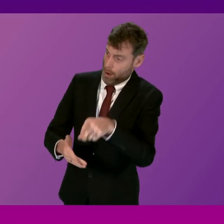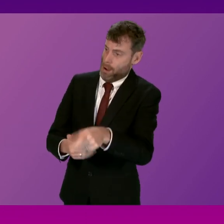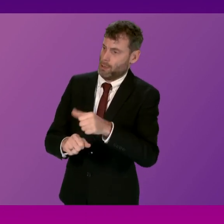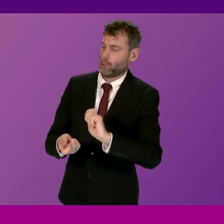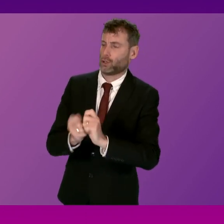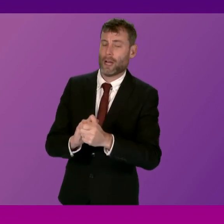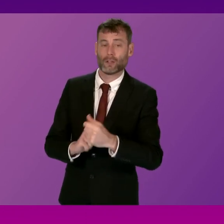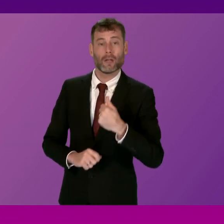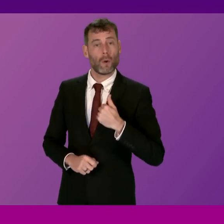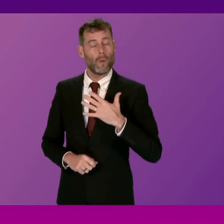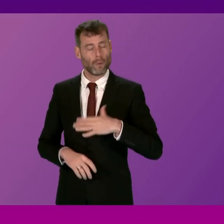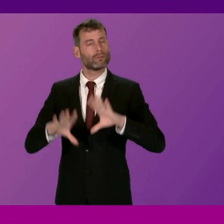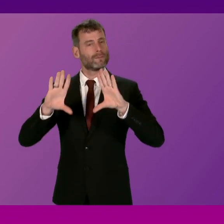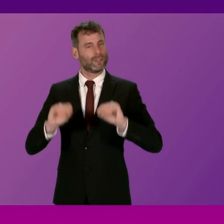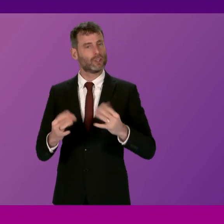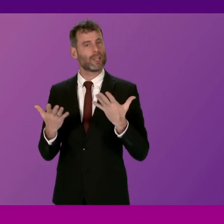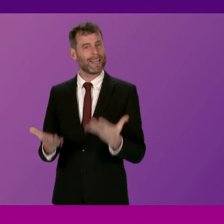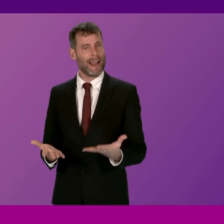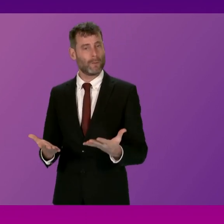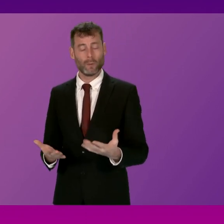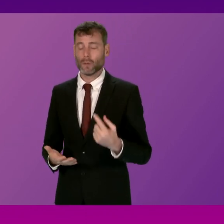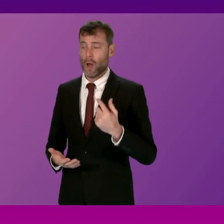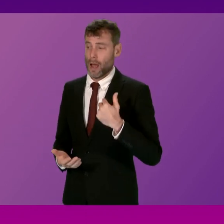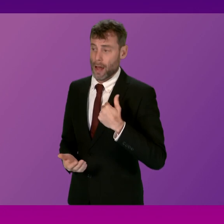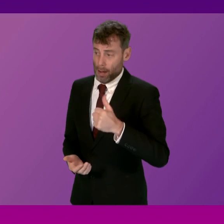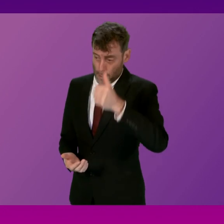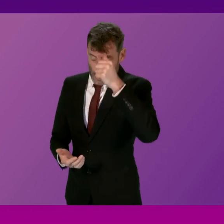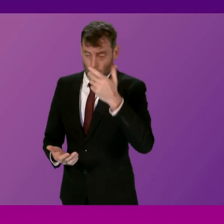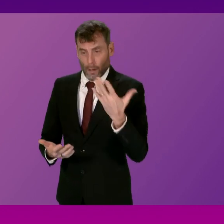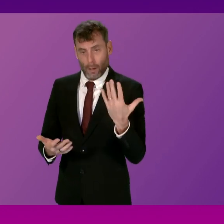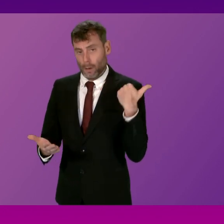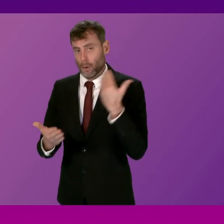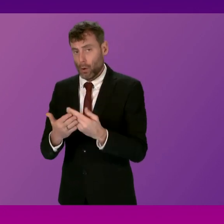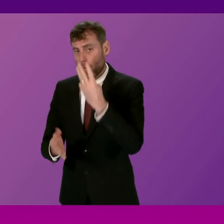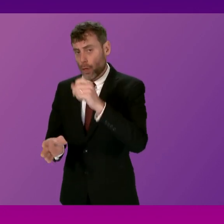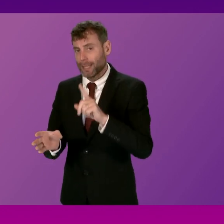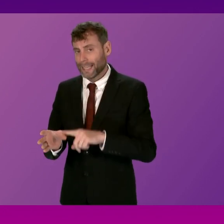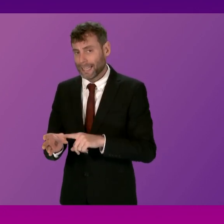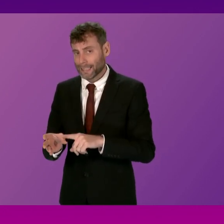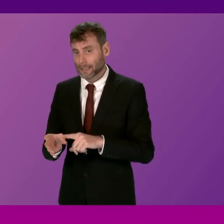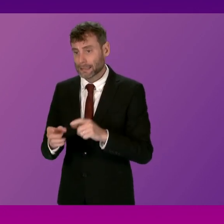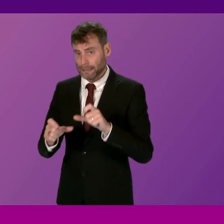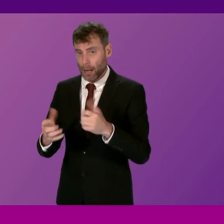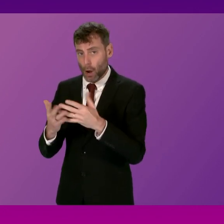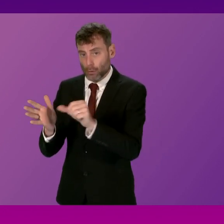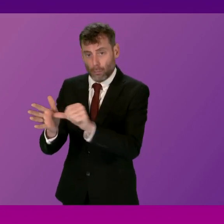I will close on that note. Despite all the negative odds, disabled people and our allies have shifted the dial over